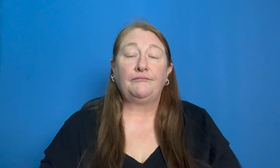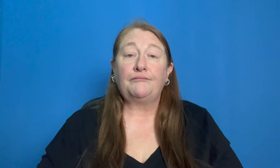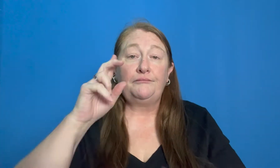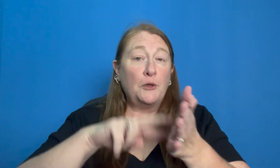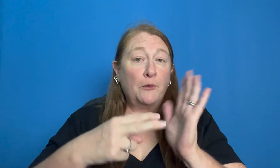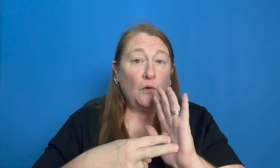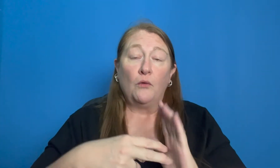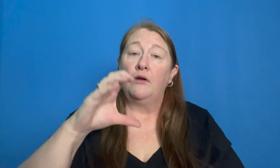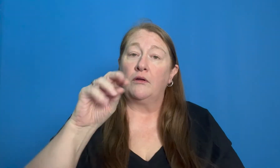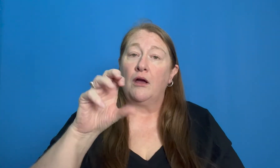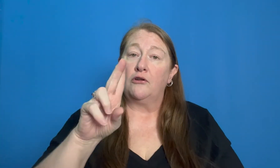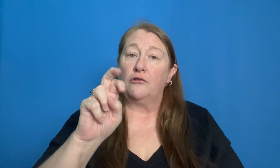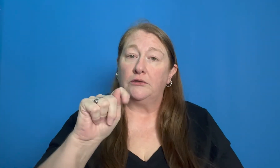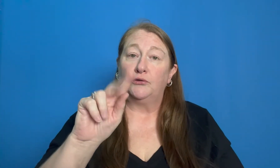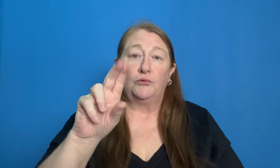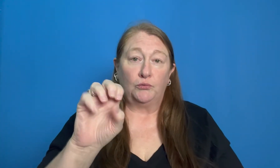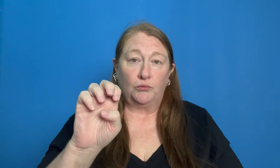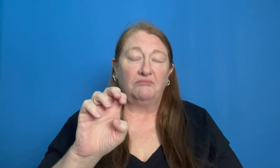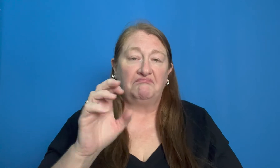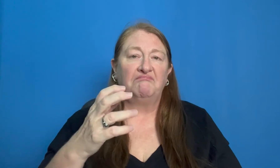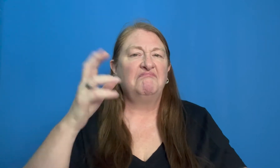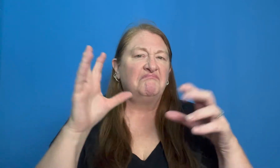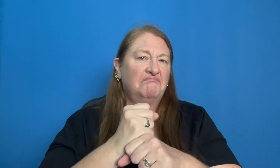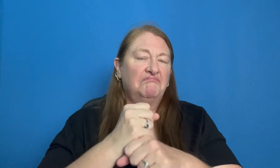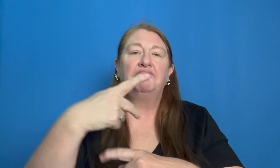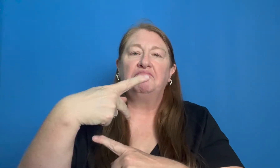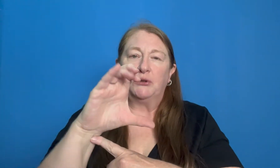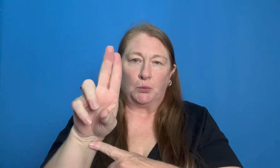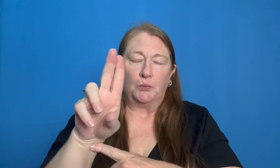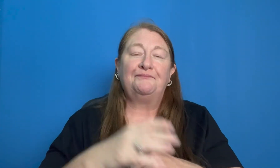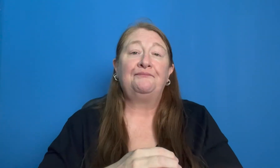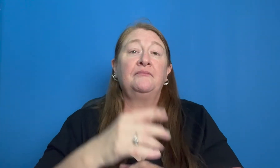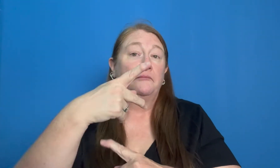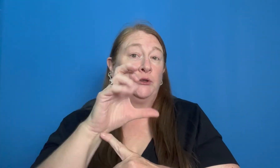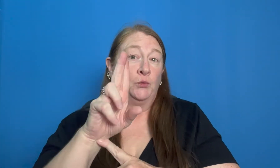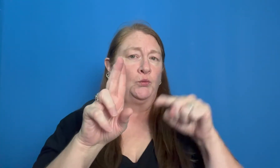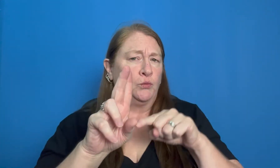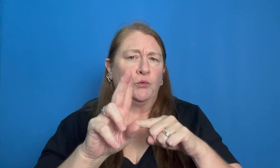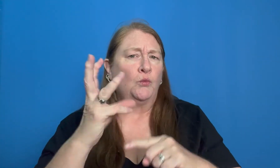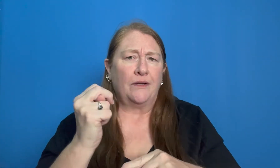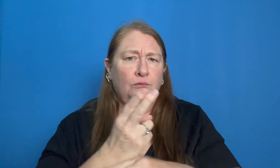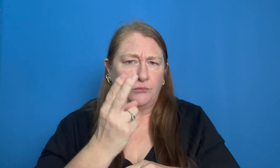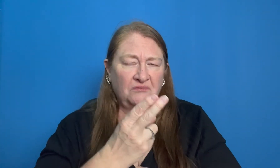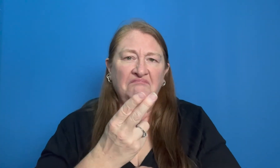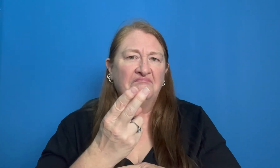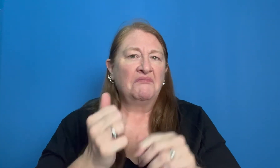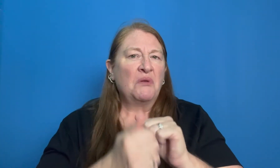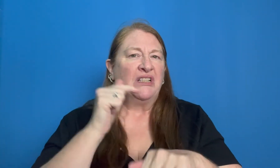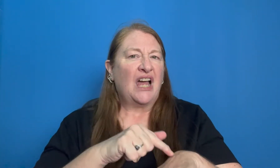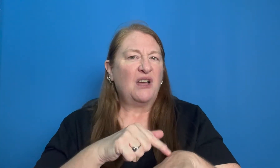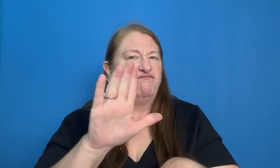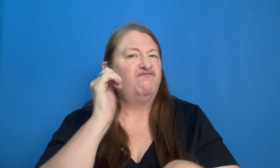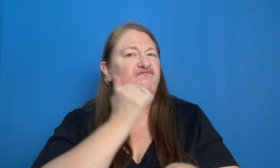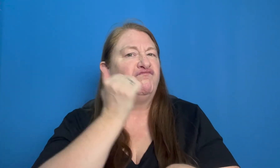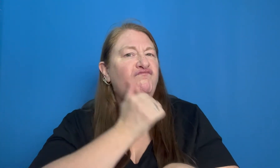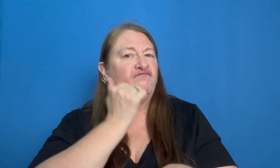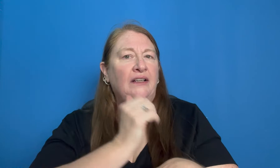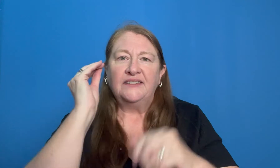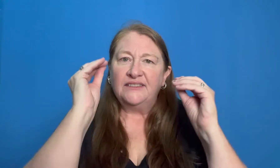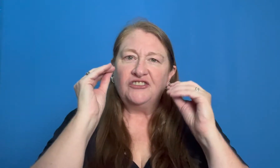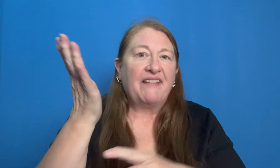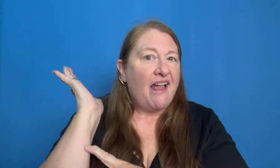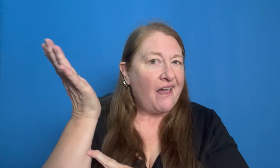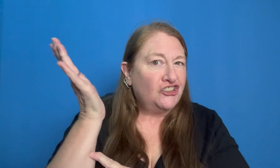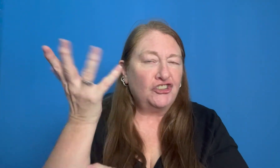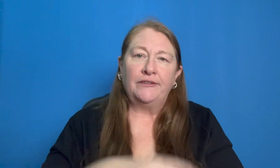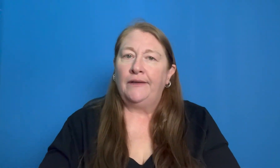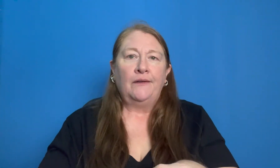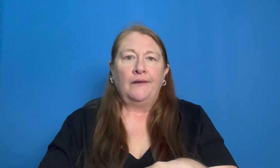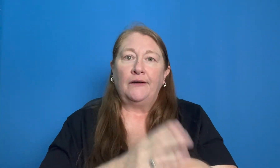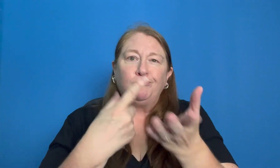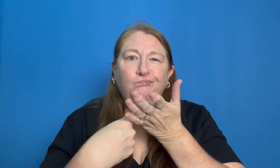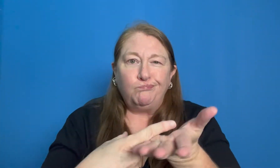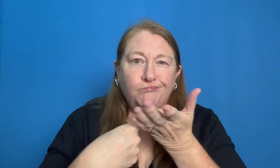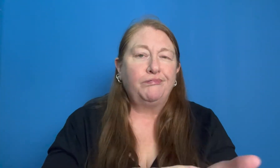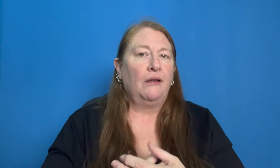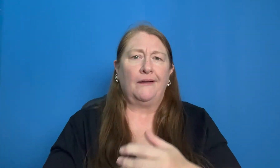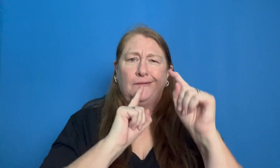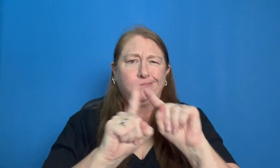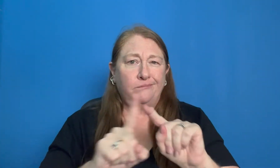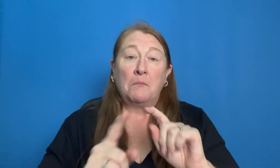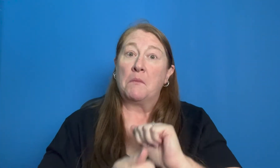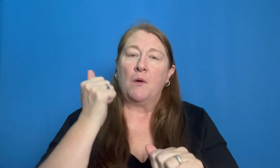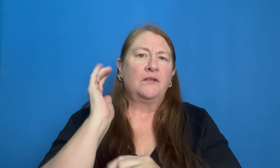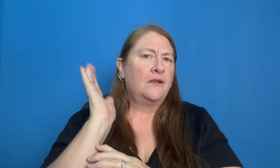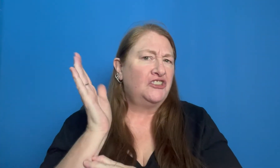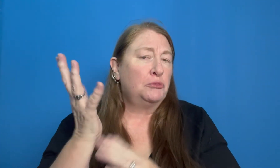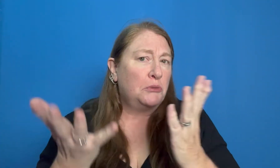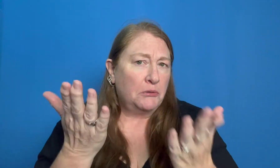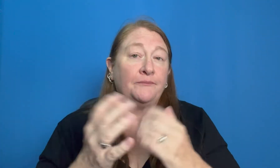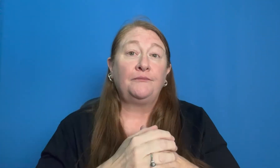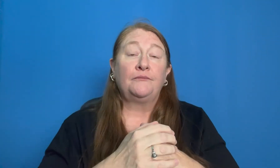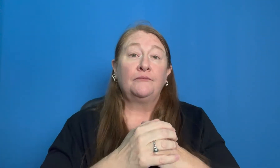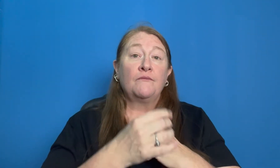You would mostly use PCU (Purposeful Concurrent Use) in your regular lectures or discussions.